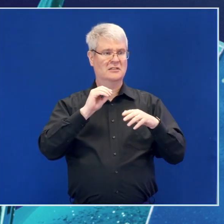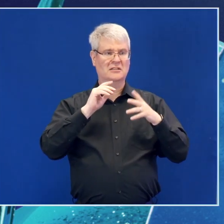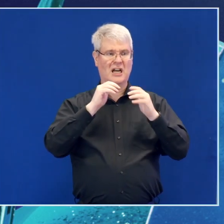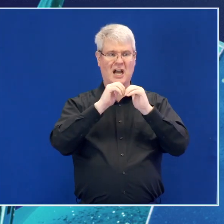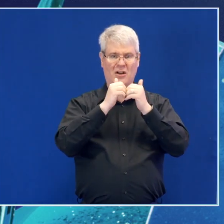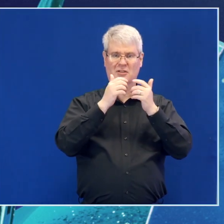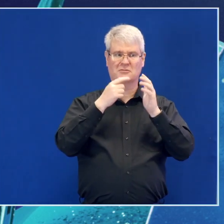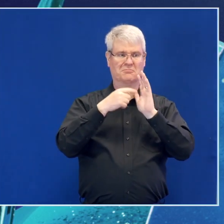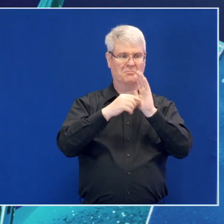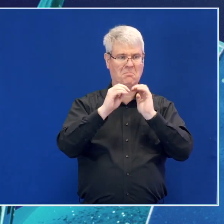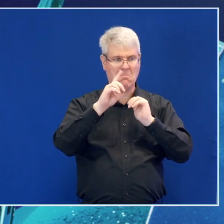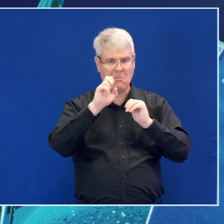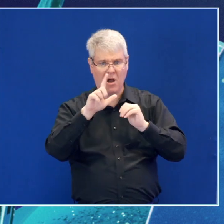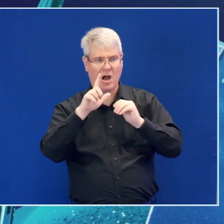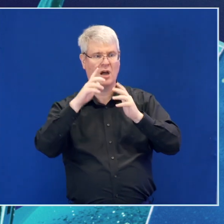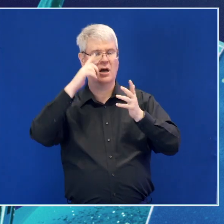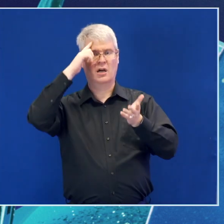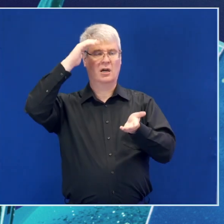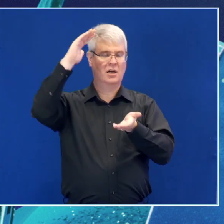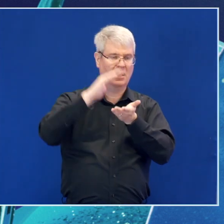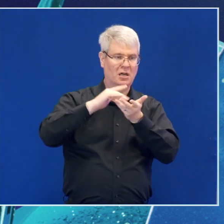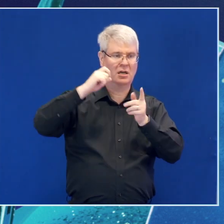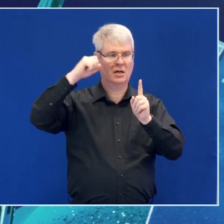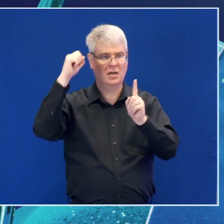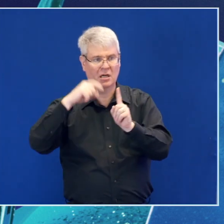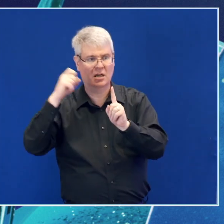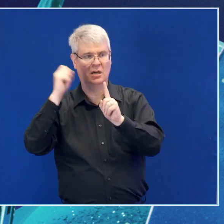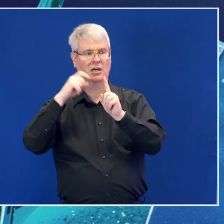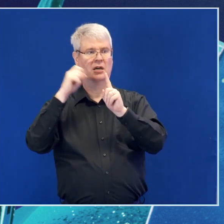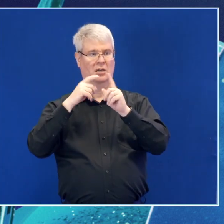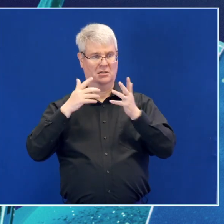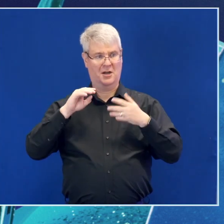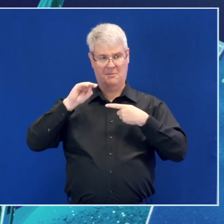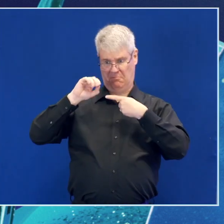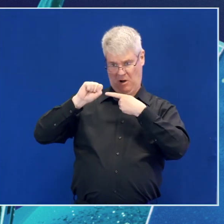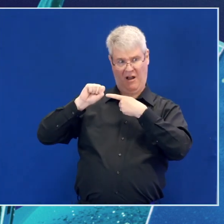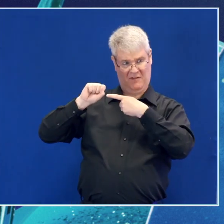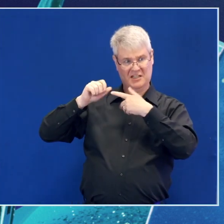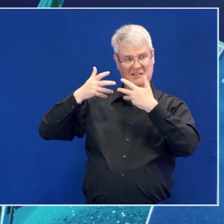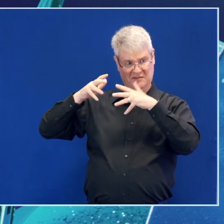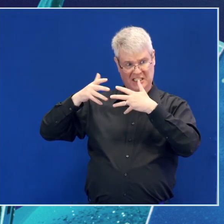Since Microsoft builds products for users across the world,